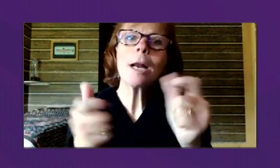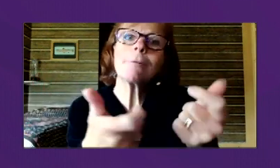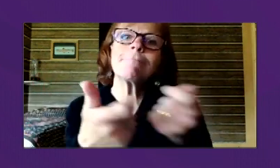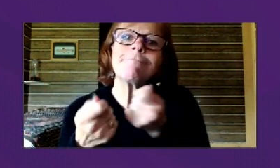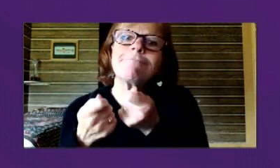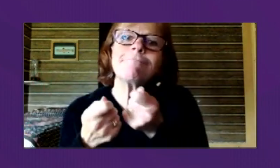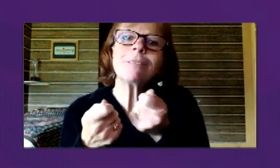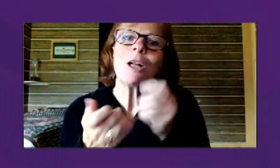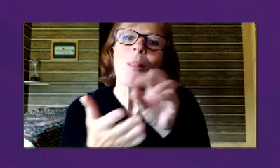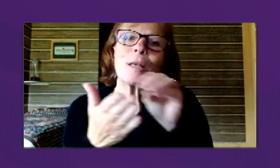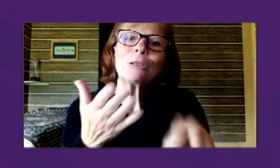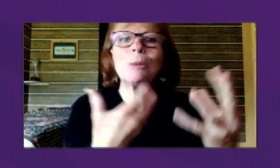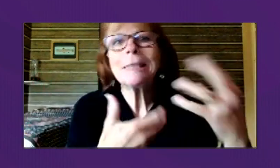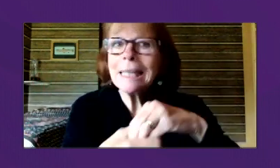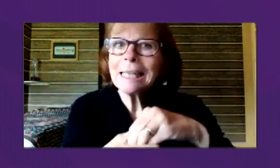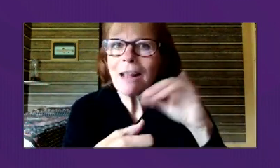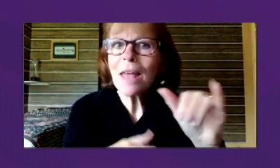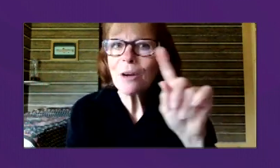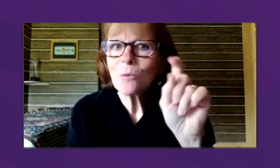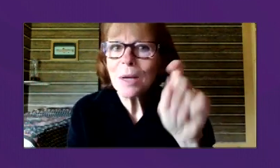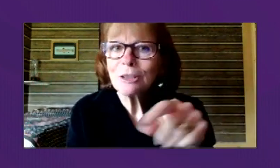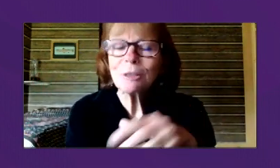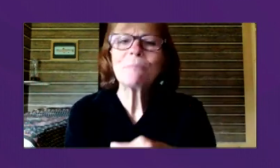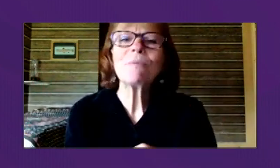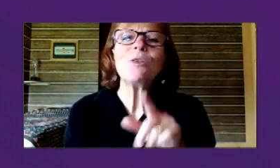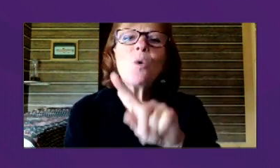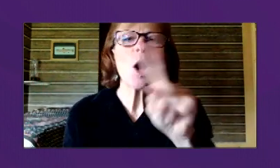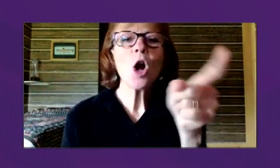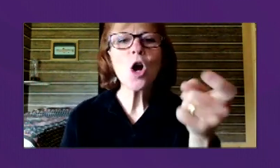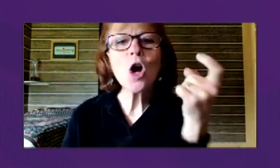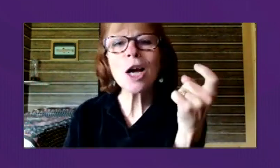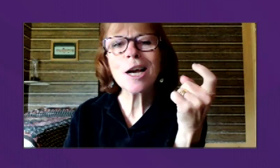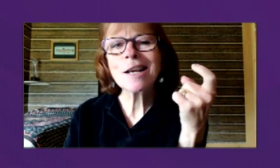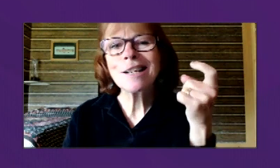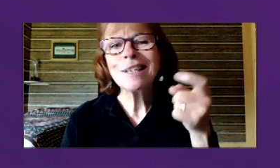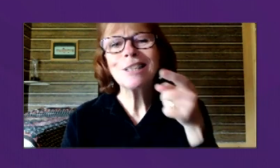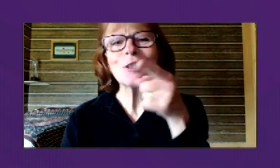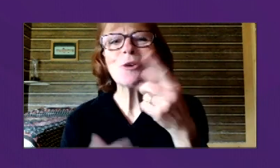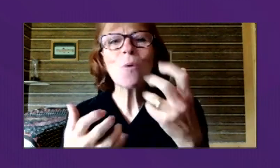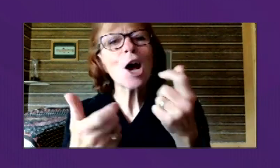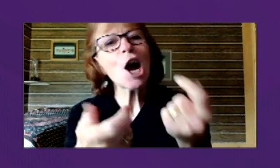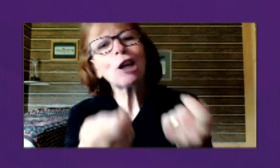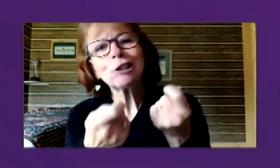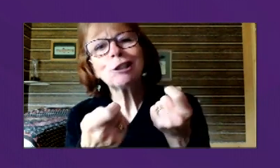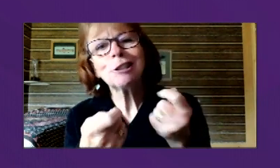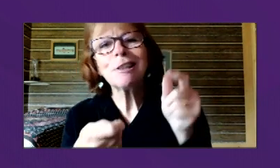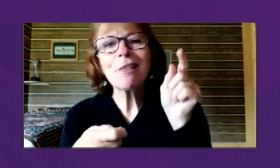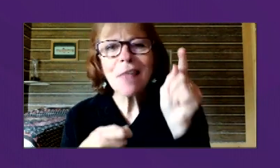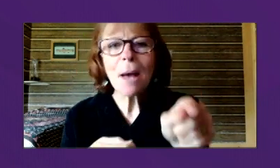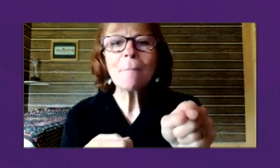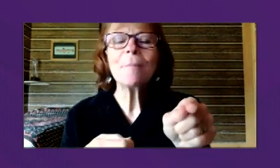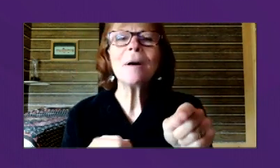Next, you wanna write it like a hook. You want them to be able to grab onto them and